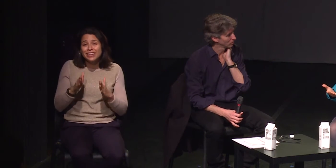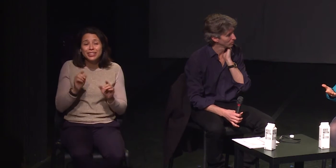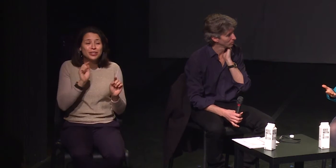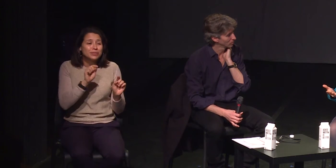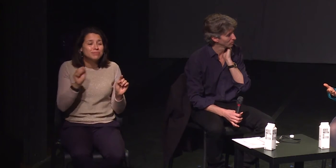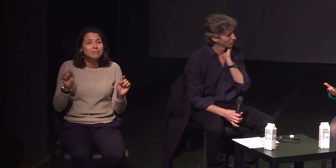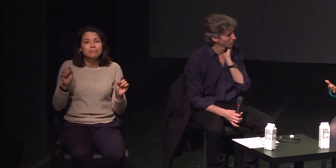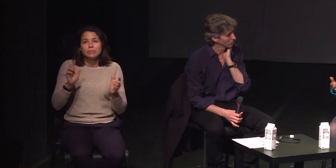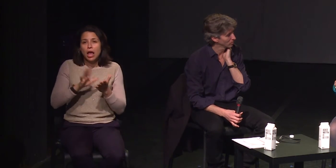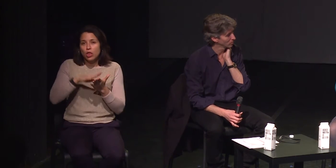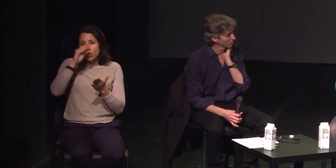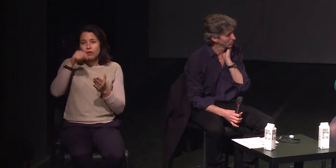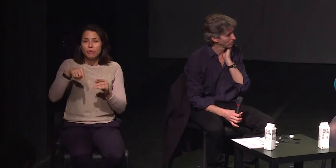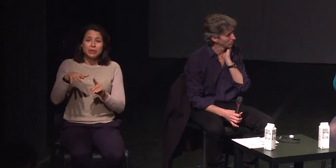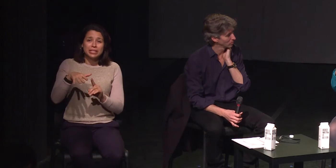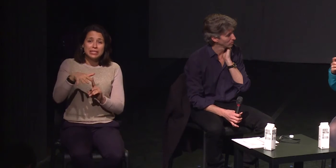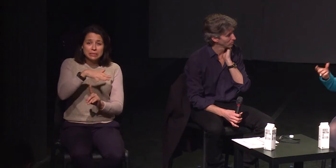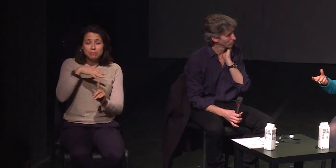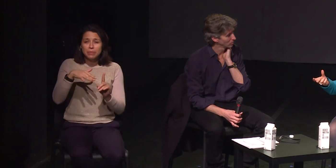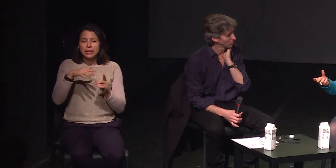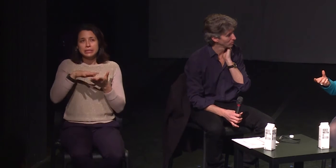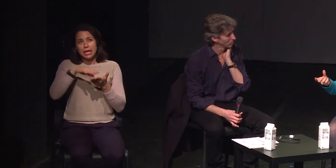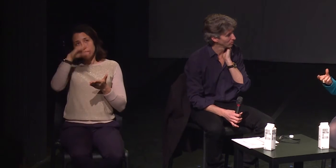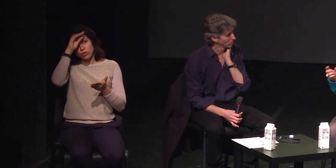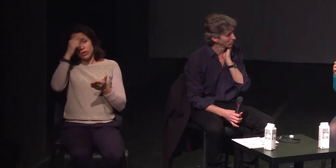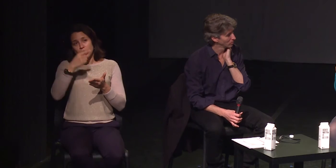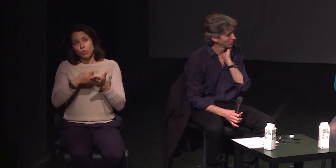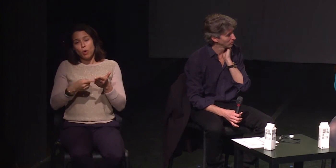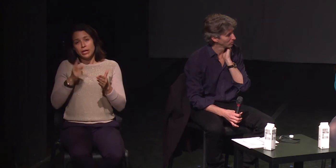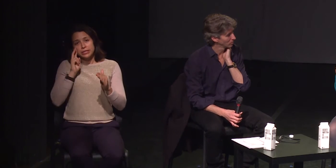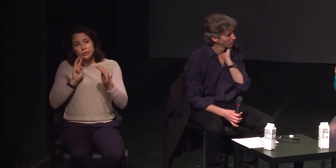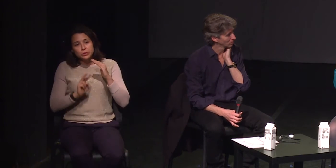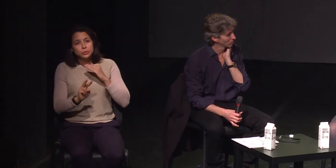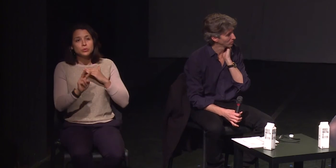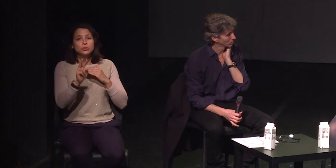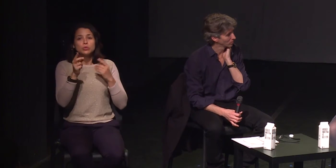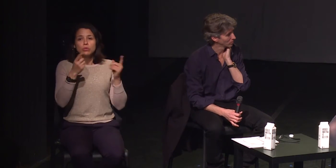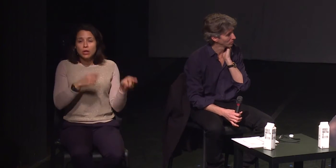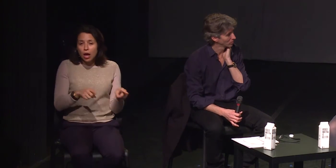space and learning about what is to come, and I think the most exciting and scary and